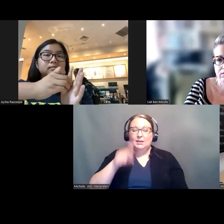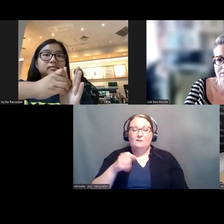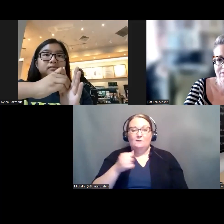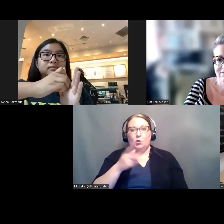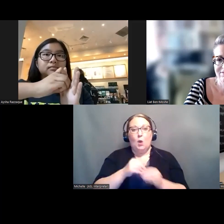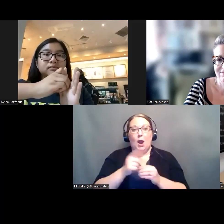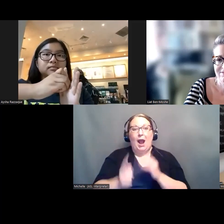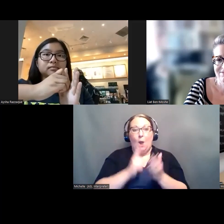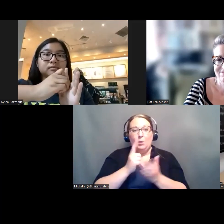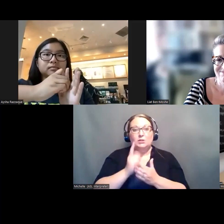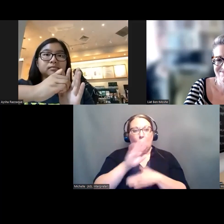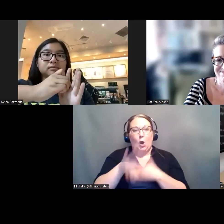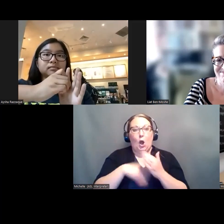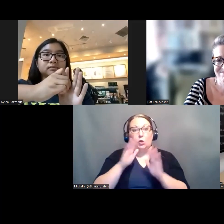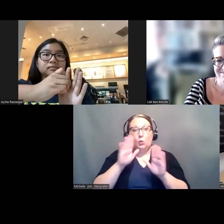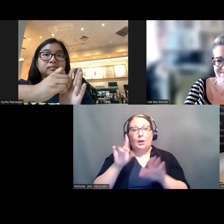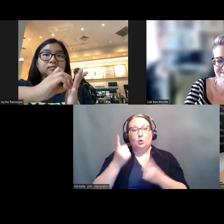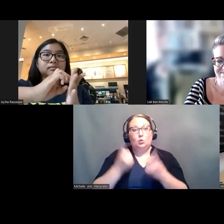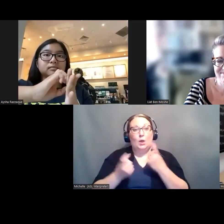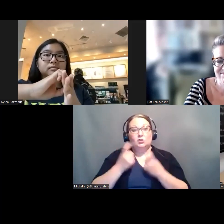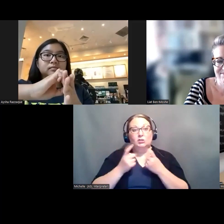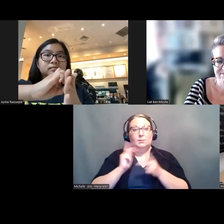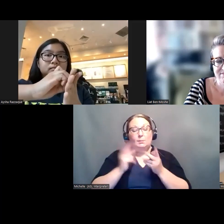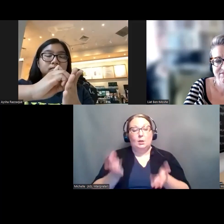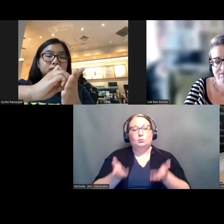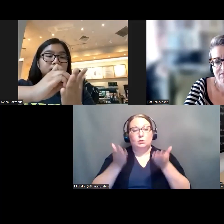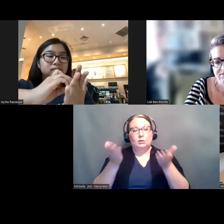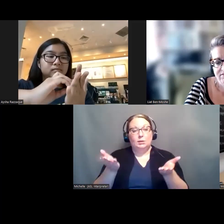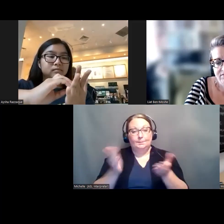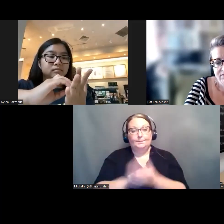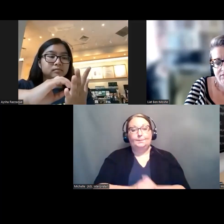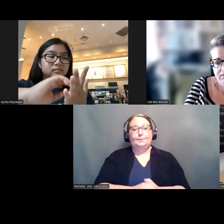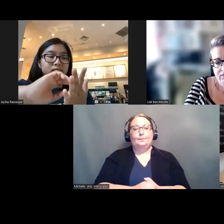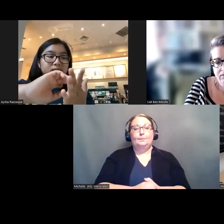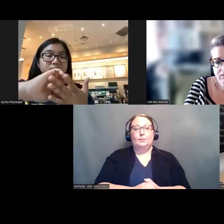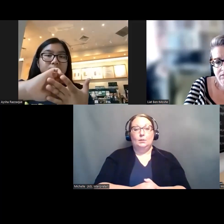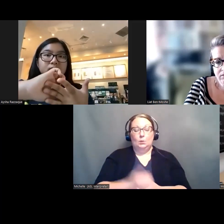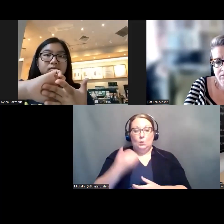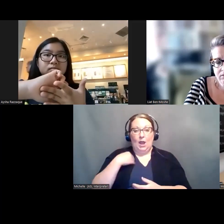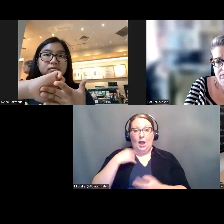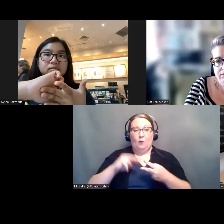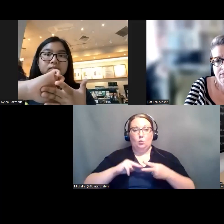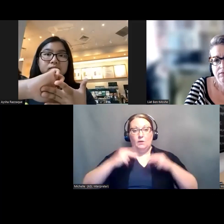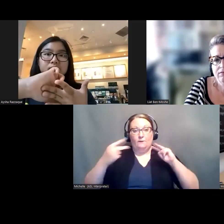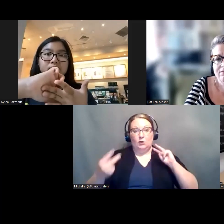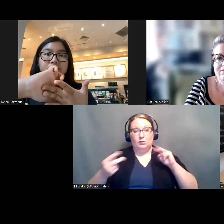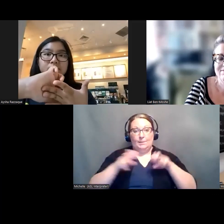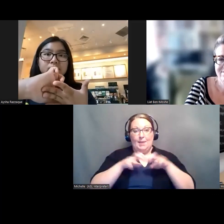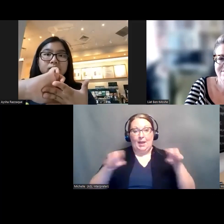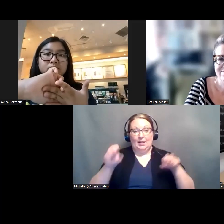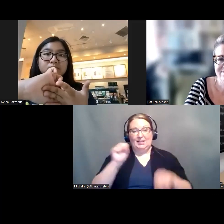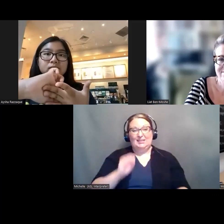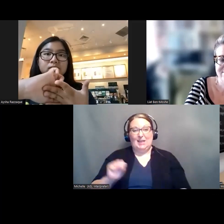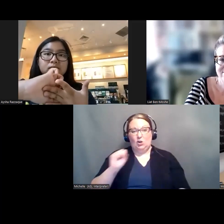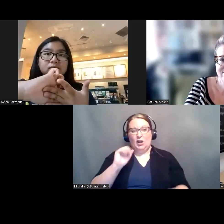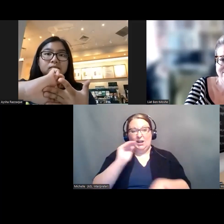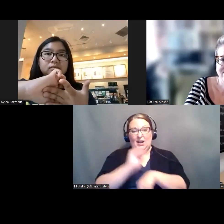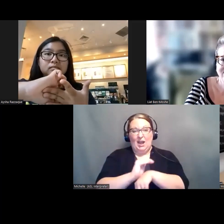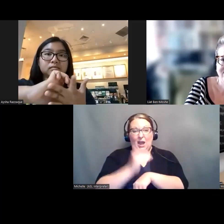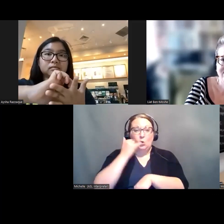for all of the great questions that people are bringing. We do have a reverse panel. It's on Saturday night. I don't know if that's gonna be the most appealing time